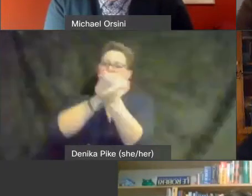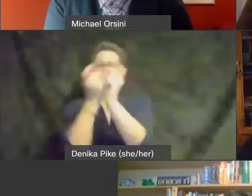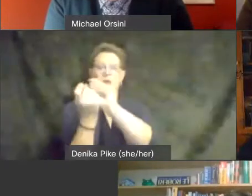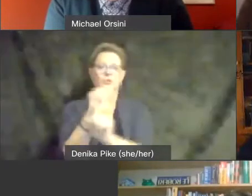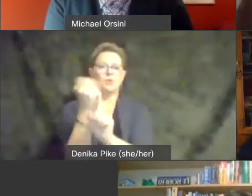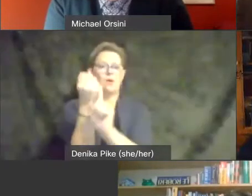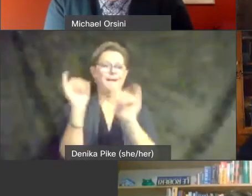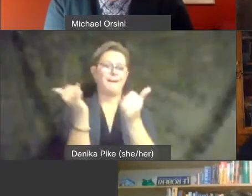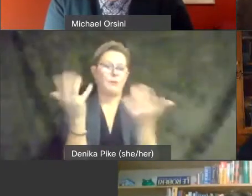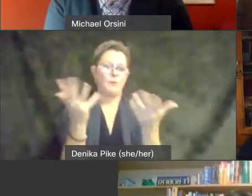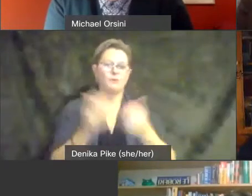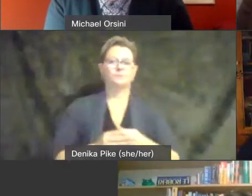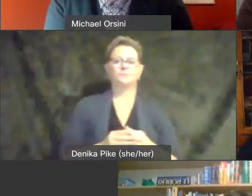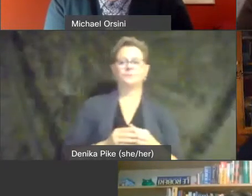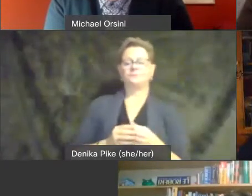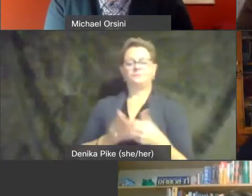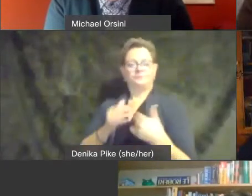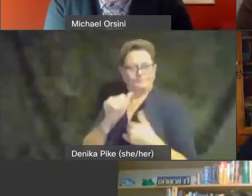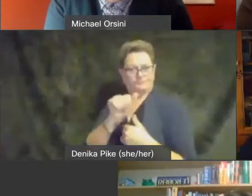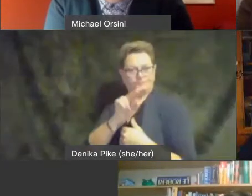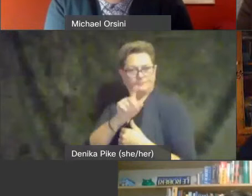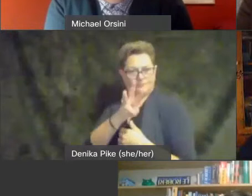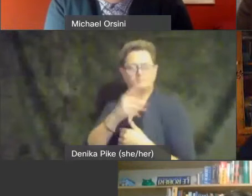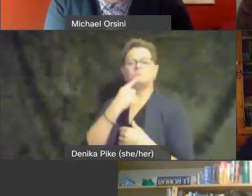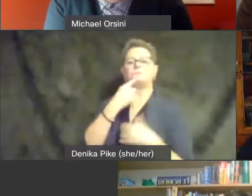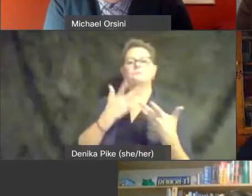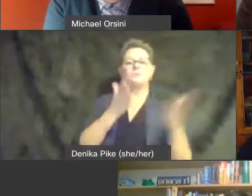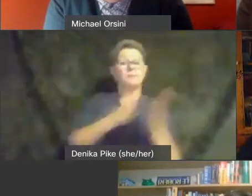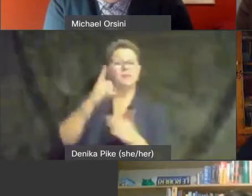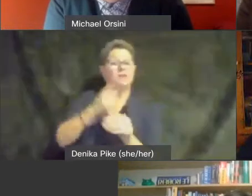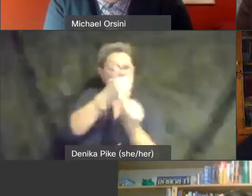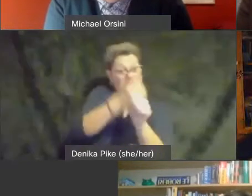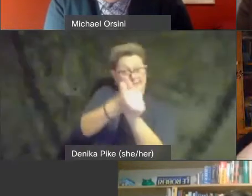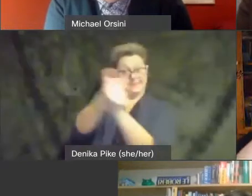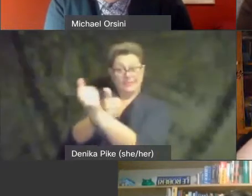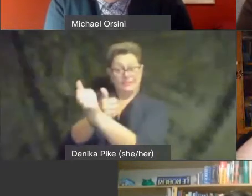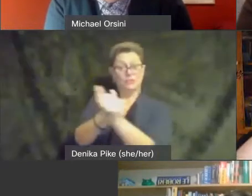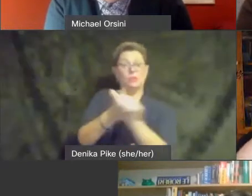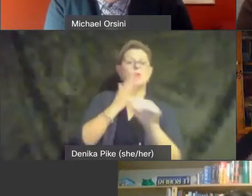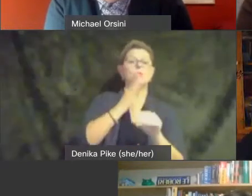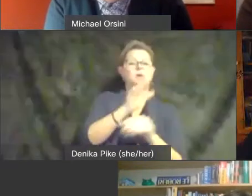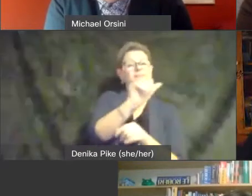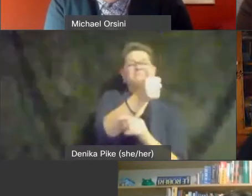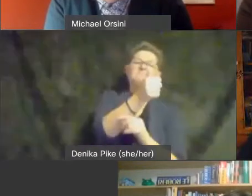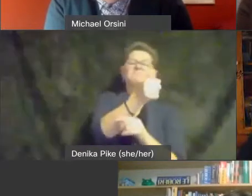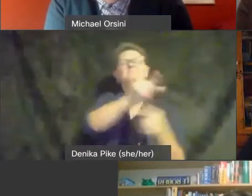Welcome! We begin this evening with Memorial University’s land acknowledgement. A land acknowledgement is offered to recognize Aboriginal peoples’ enduring connection to their traditional territories, to recognize the history of the land that is currently shared by many peoples, and to recognize stewardship as a shared commitment of all those who reside in a territory. The practice of territory acknowledgement is itself a replication of an Aboriginal practice which predates European contact. We respectfully acknowledge the territory in which we gather as the ancestral homelands of the Beothuk, and the island of Newfoundland as the ancestral homelands of the Mi’kmaq and Beothuk. We would also like to recognize the Inuit of Nunatsiavut and NunatuKavut and the Innu of Nitassinan, and their ancestors, as the original people of Labrador. We strive for respectful relationships with all the peoples of this province as we search for collective healing and true reconciliation and honour this beautiful land together.